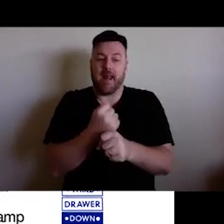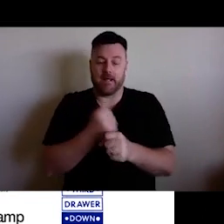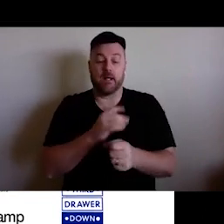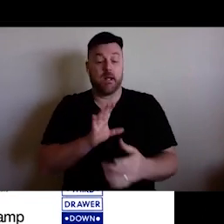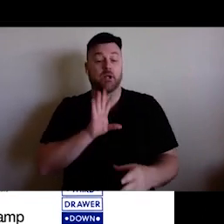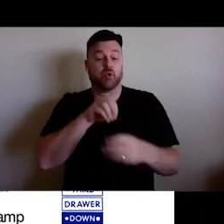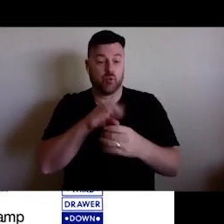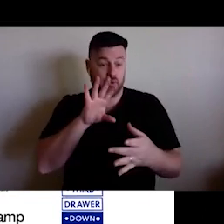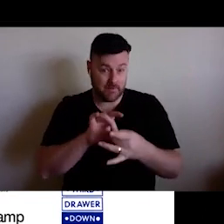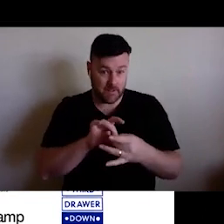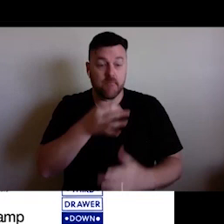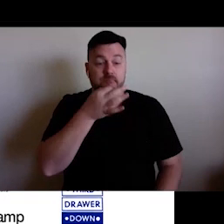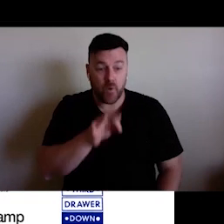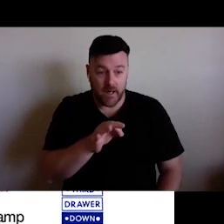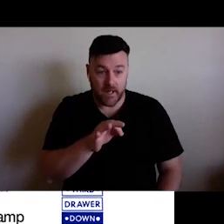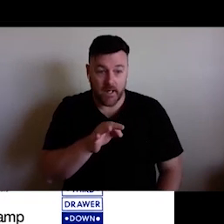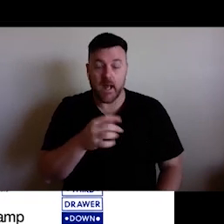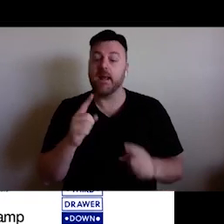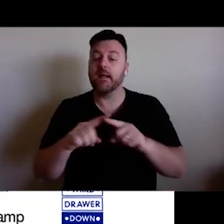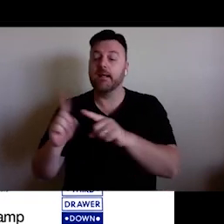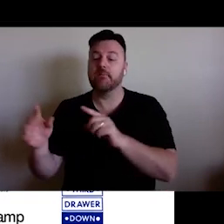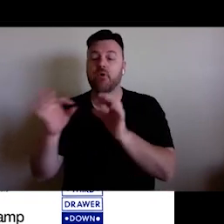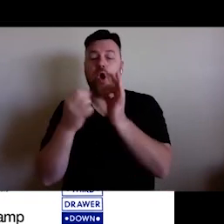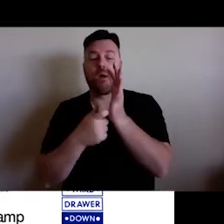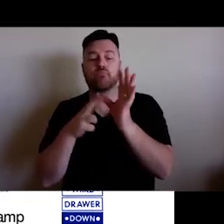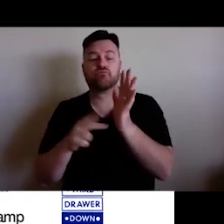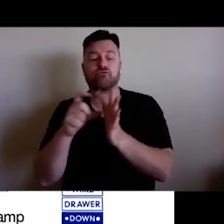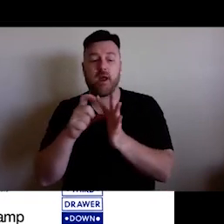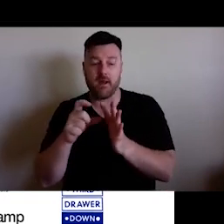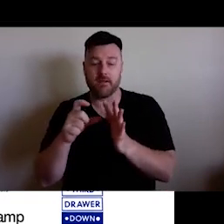with those creatives because they want to hire the talent or work with